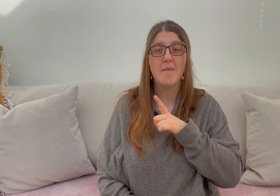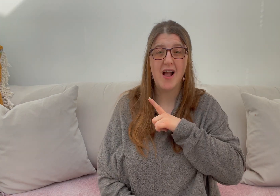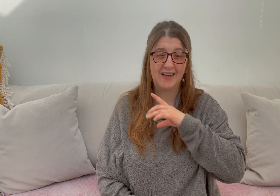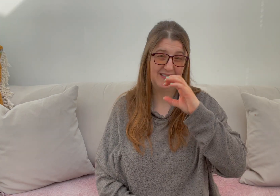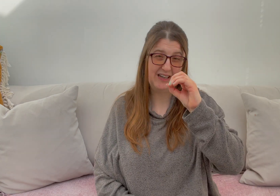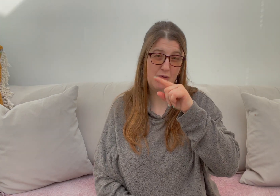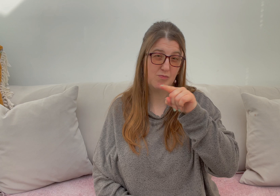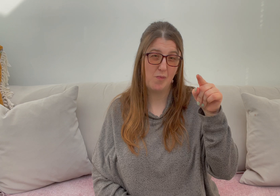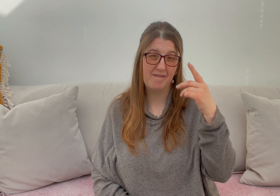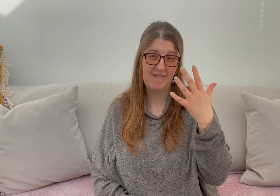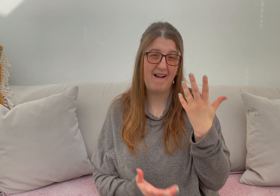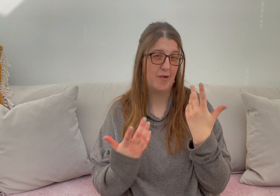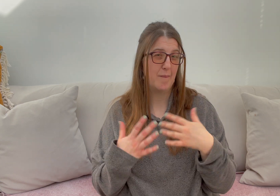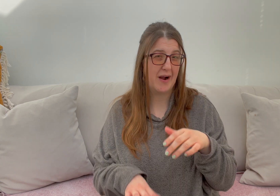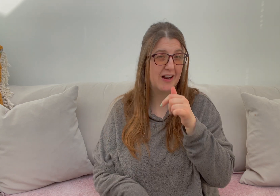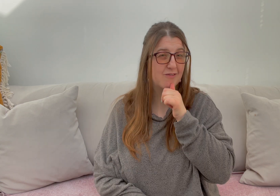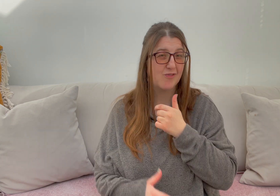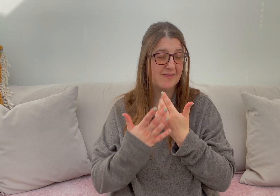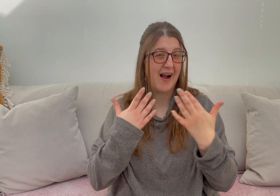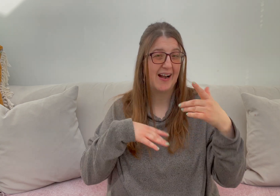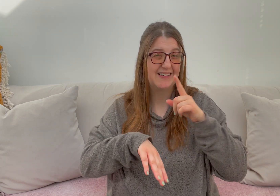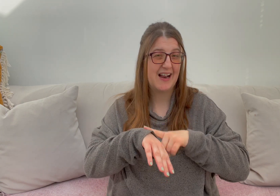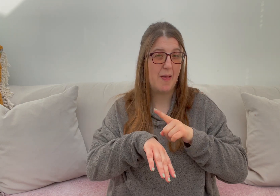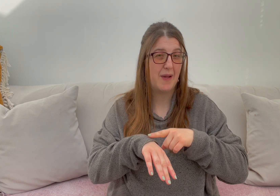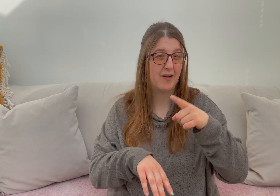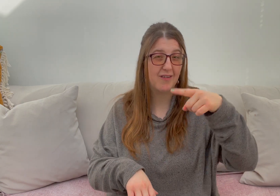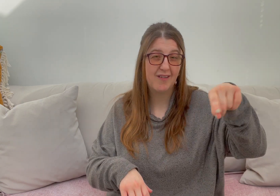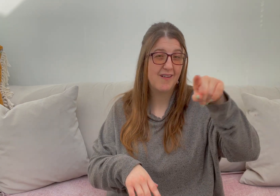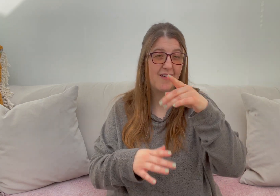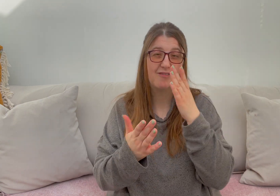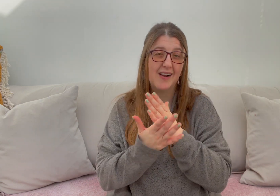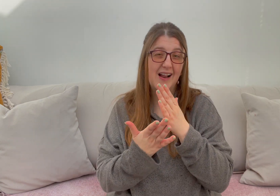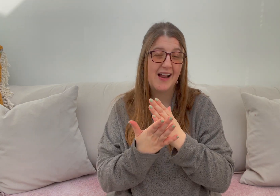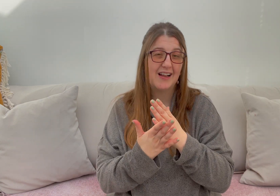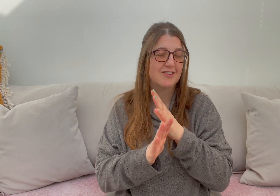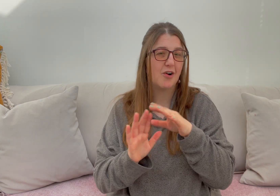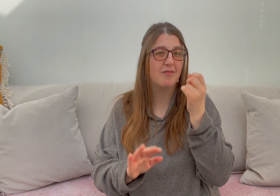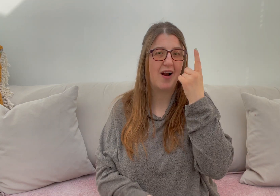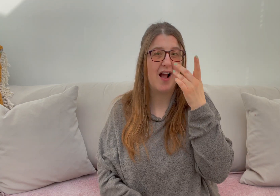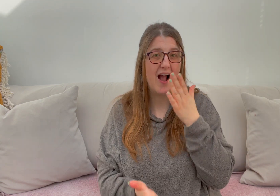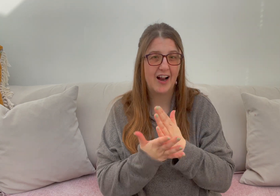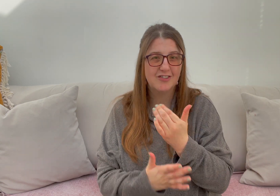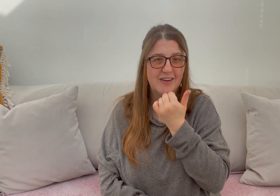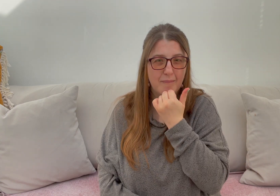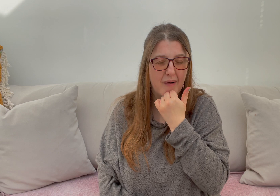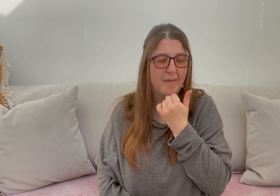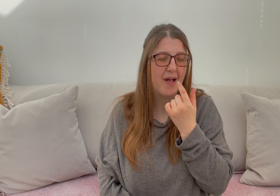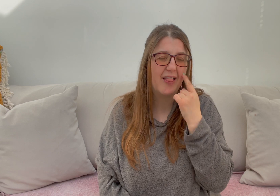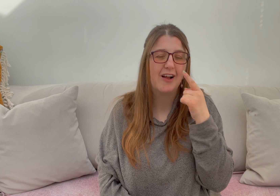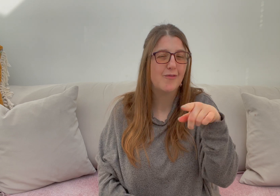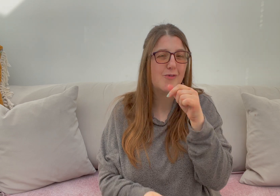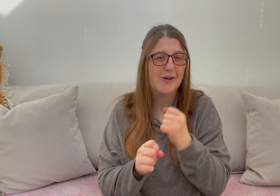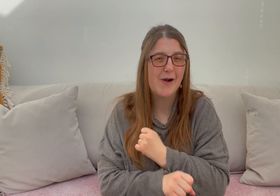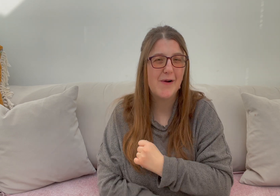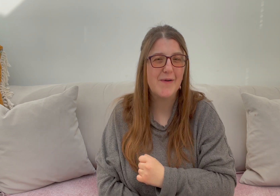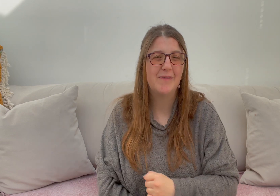Why? because in fact the number 0 - 5 have been used daily that you weren't aware of that are the sign for numbers but however I think you do in reality.